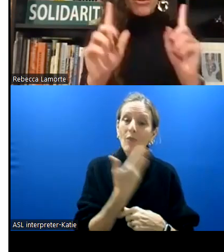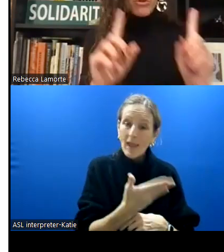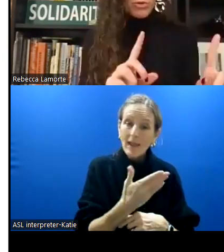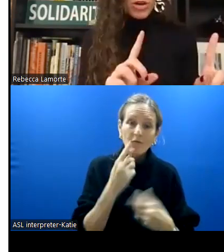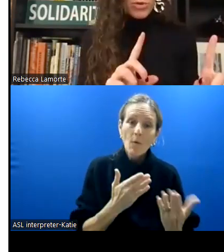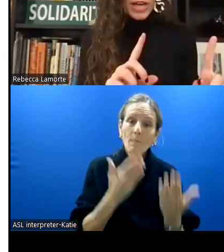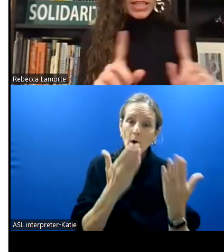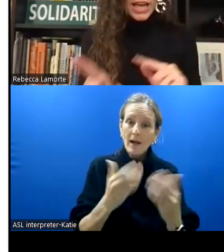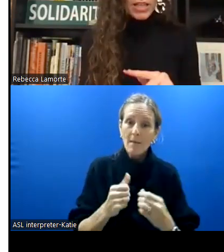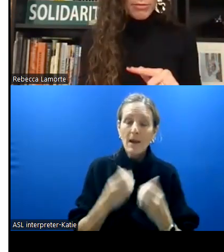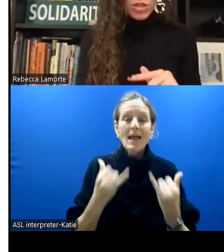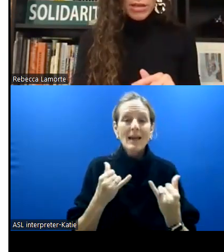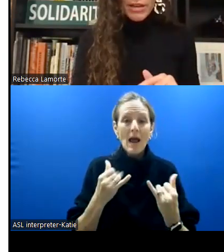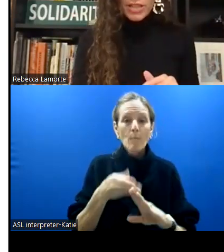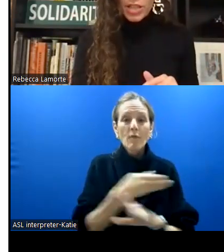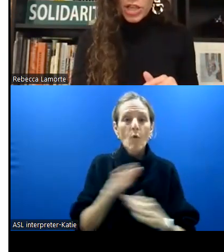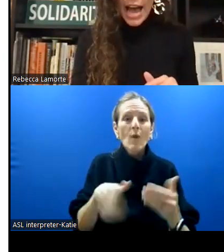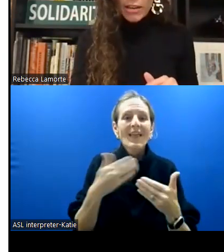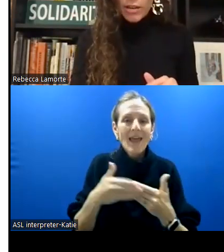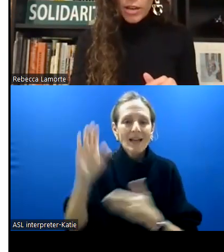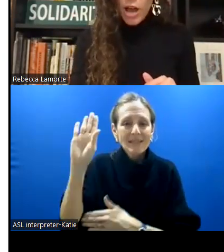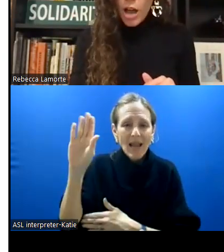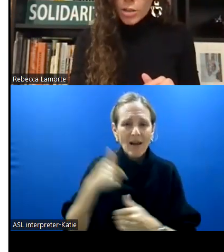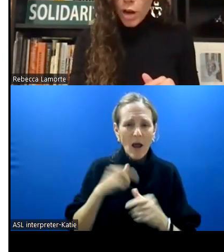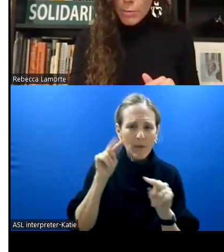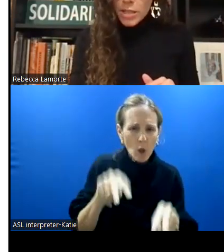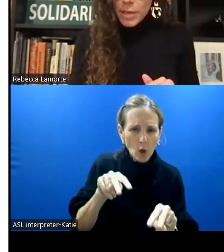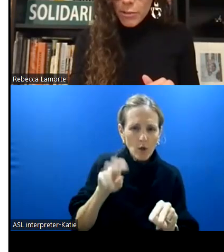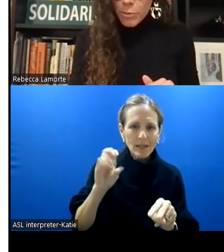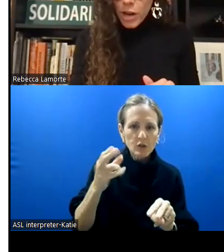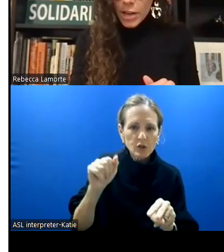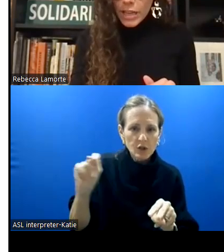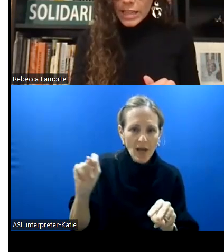Before we go to our next hand, I'm just gonna pivot to the chat. Dropped to me from Greg Green.